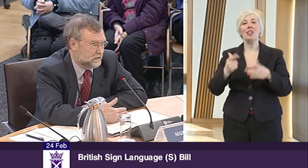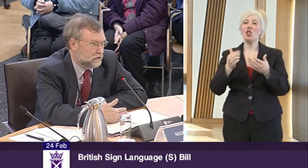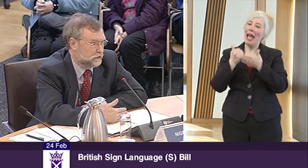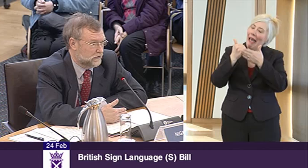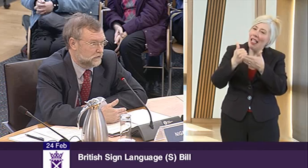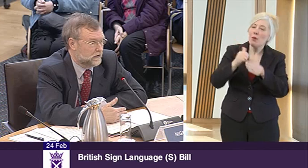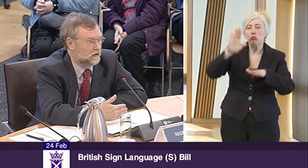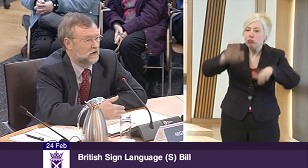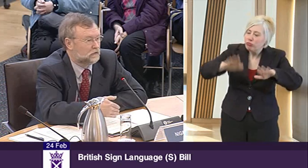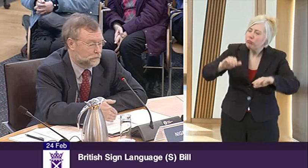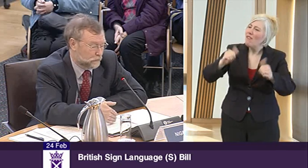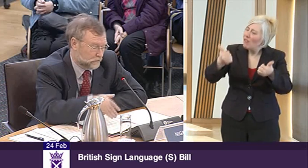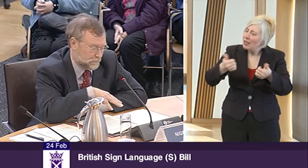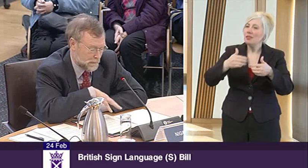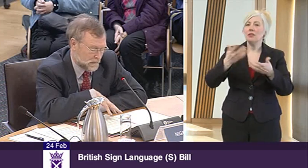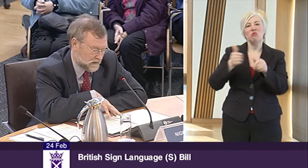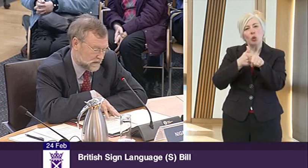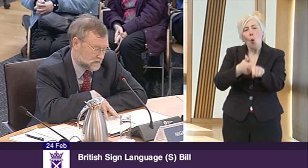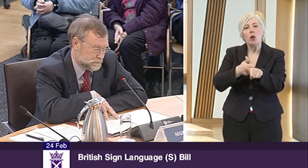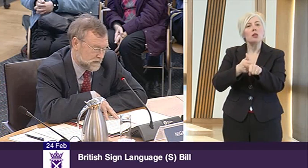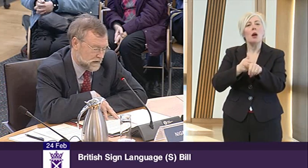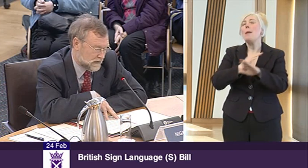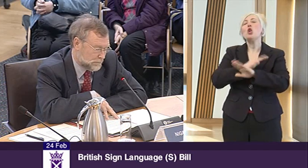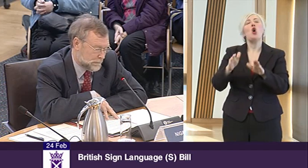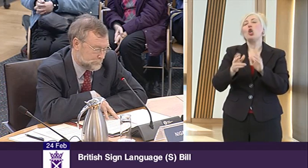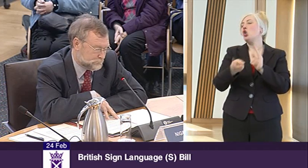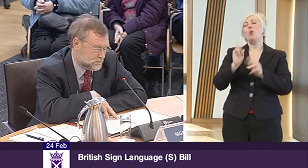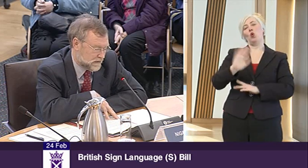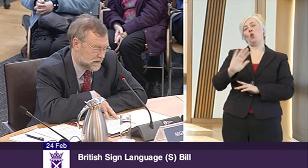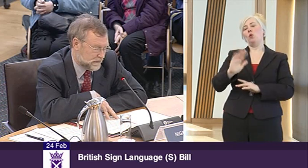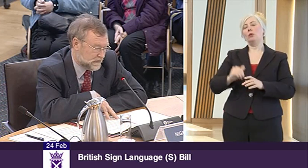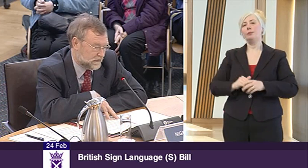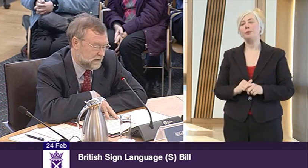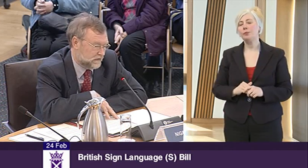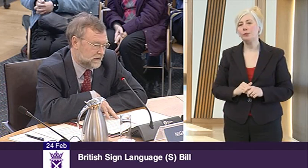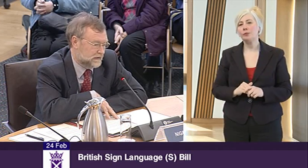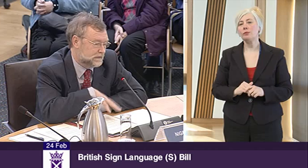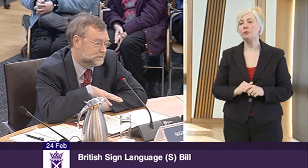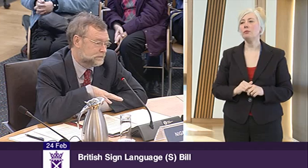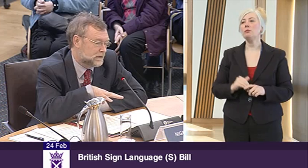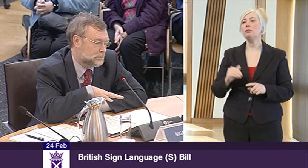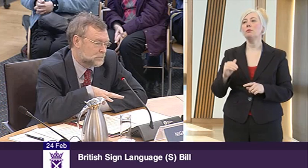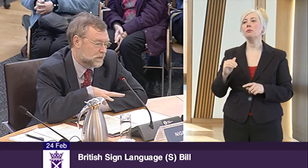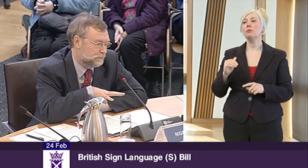clinics and help to give them reassurance and support.